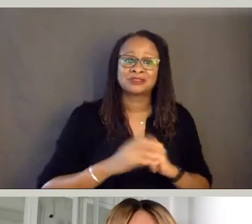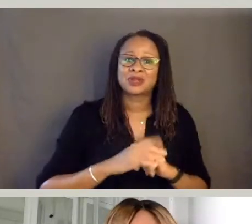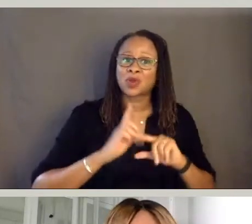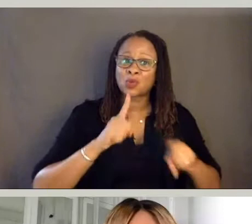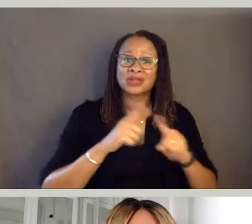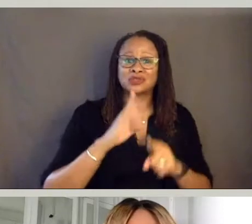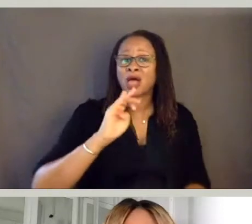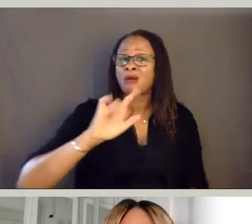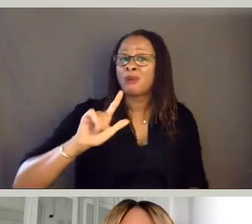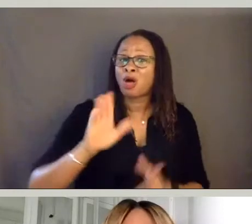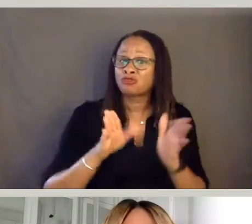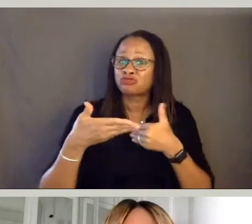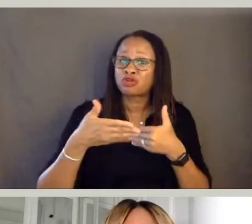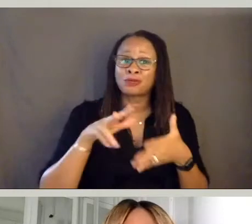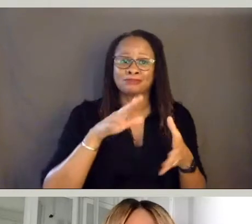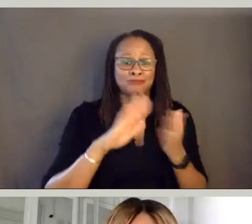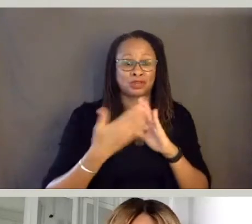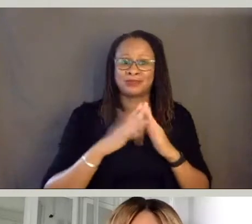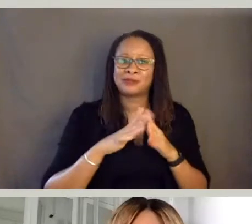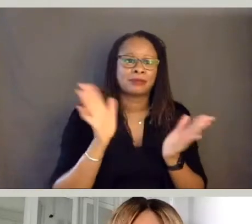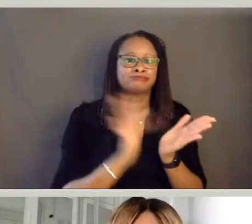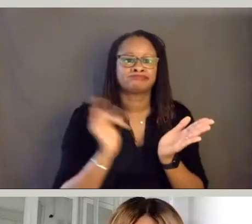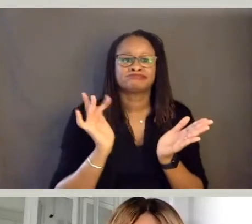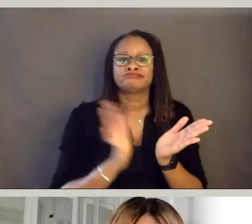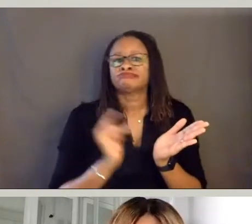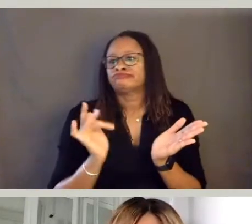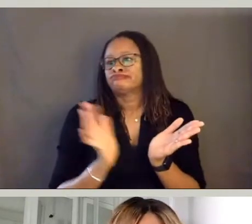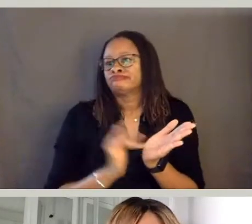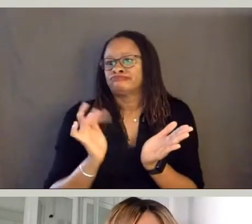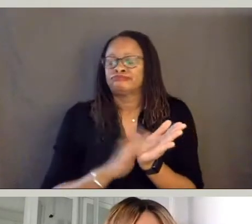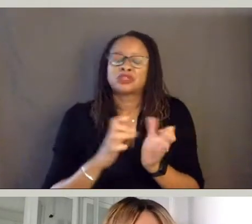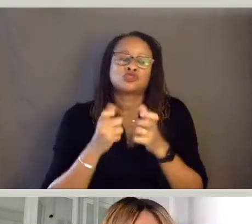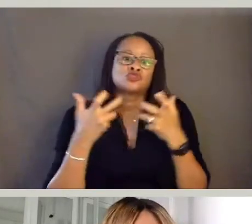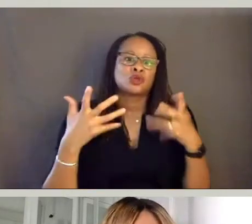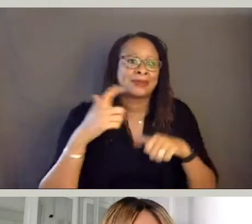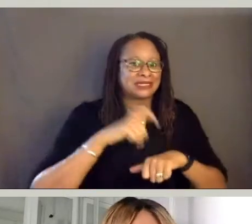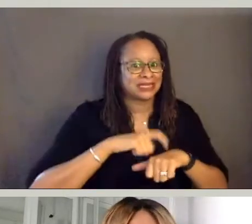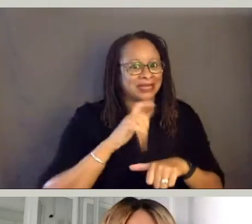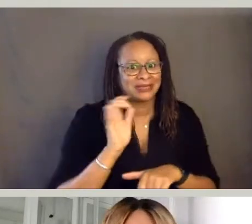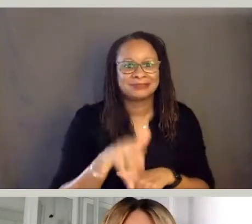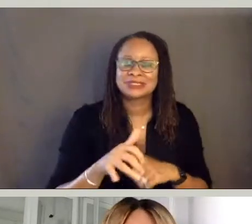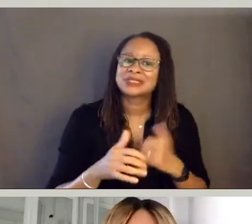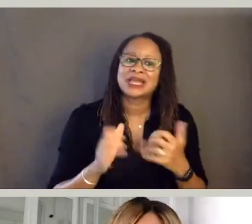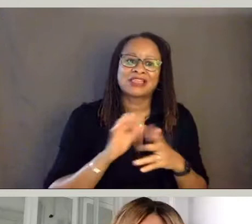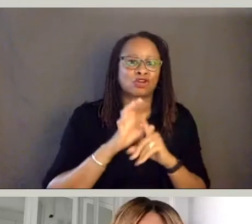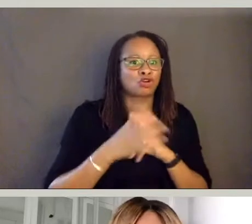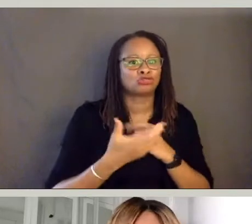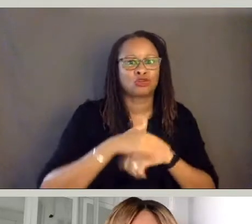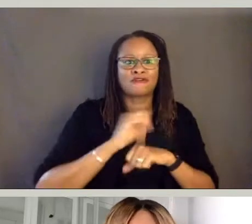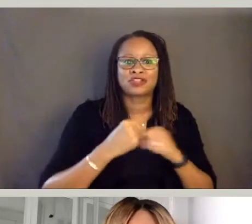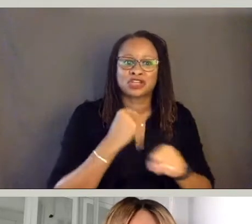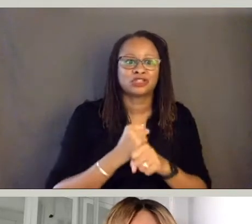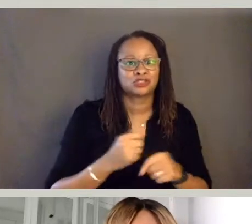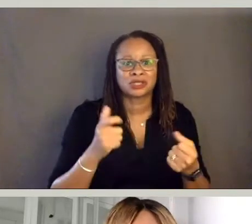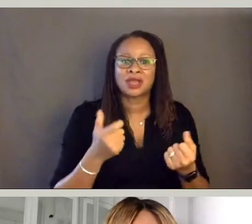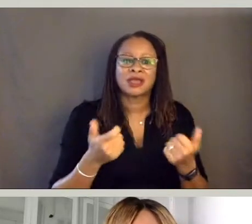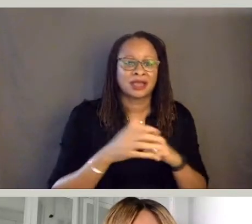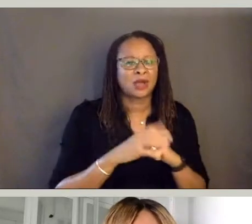a community that's been exploited so many times and the culture over the years. We allude to that a little bit in "Disclosure"